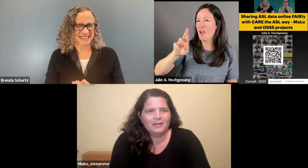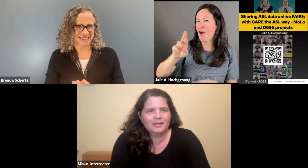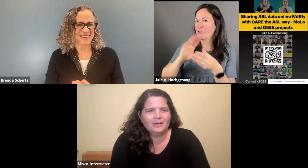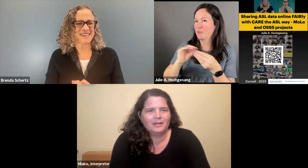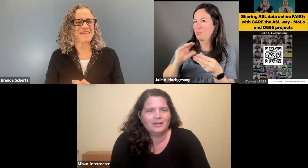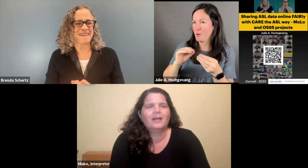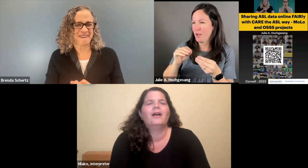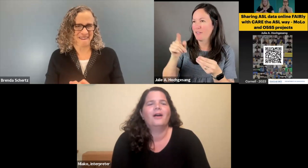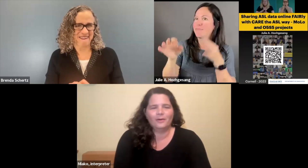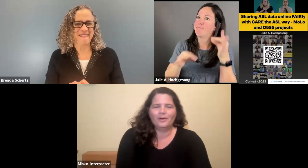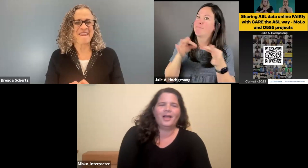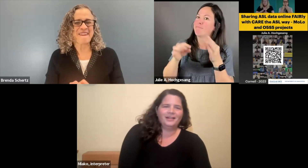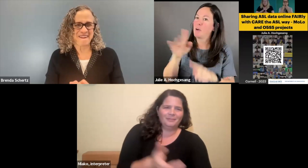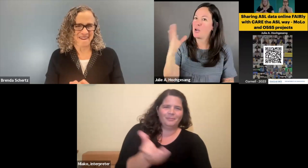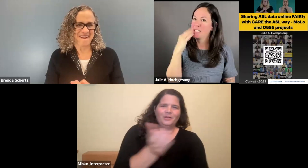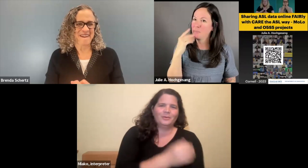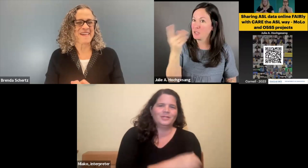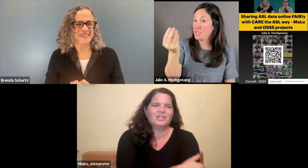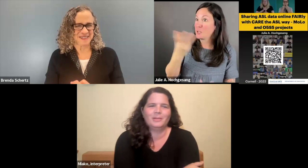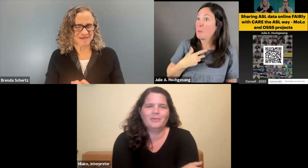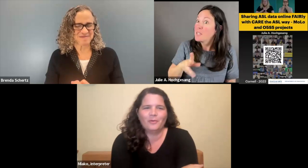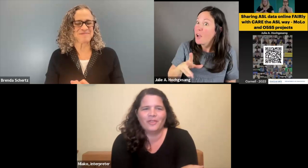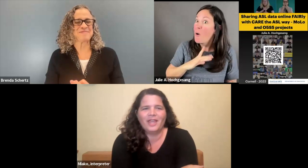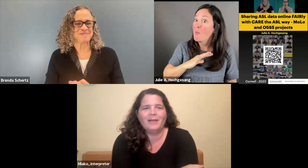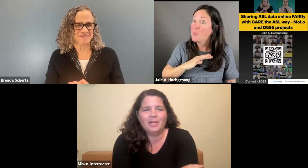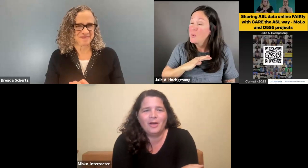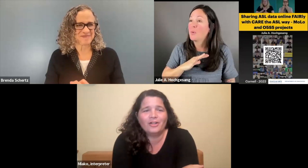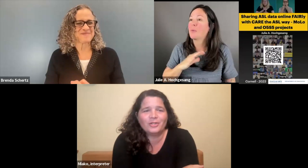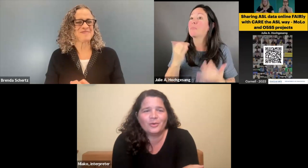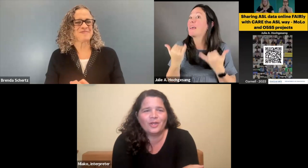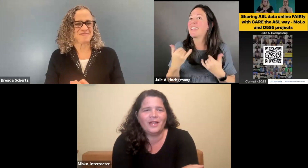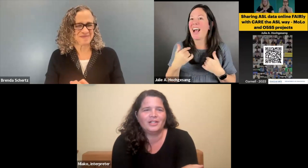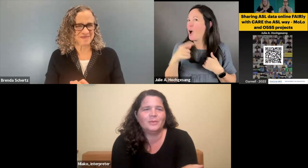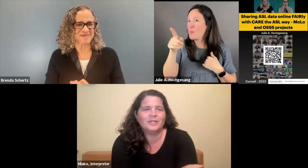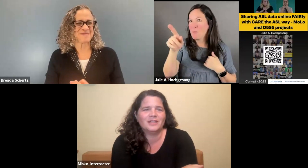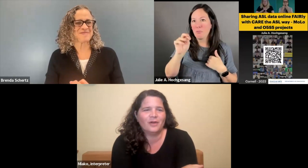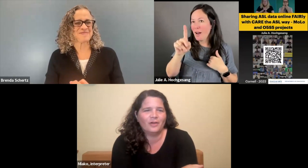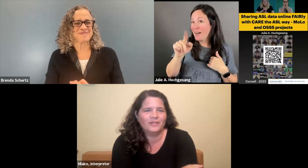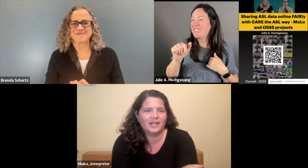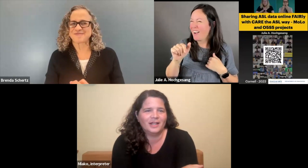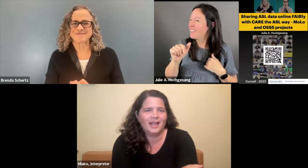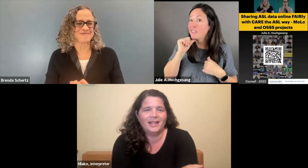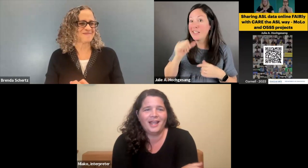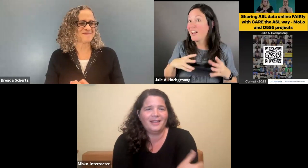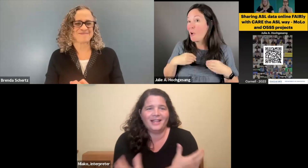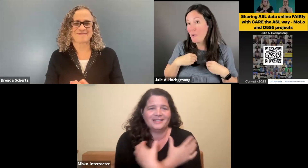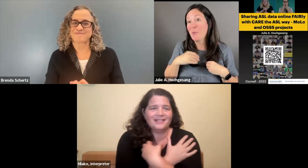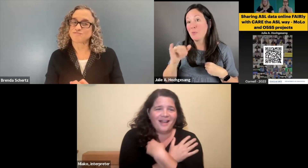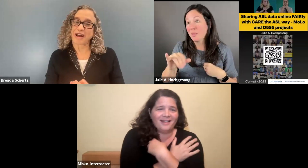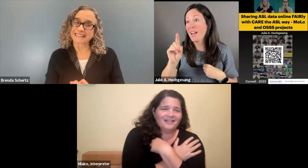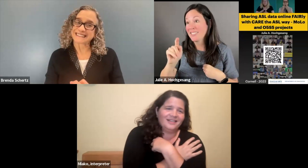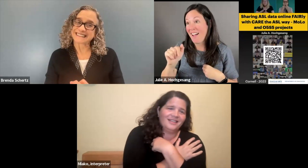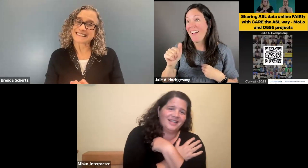those oh and Brenda was mentioning before the NPR story that she was involved in and again that's not that's